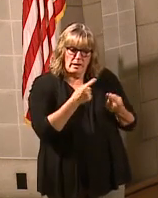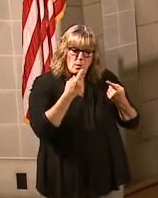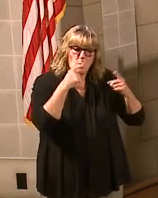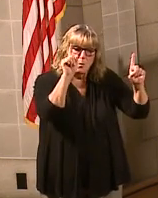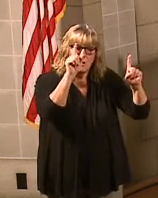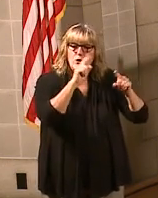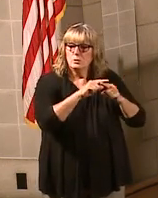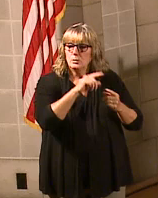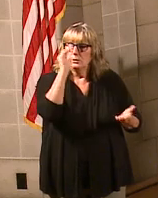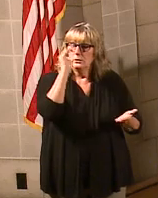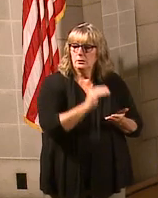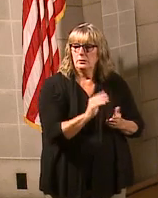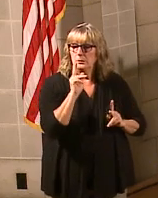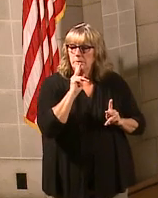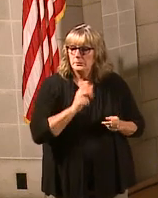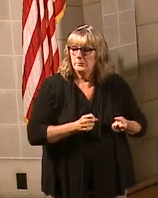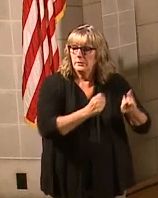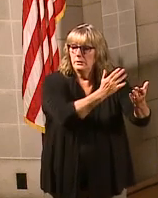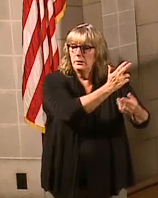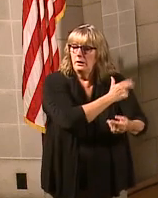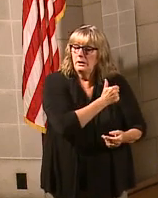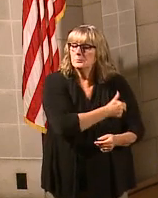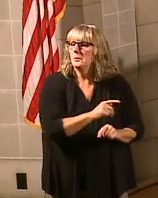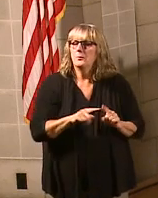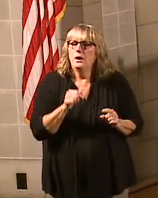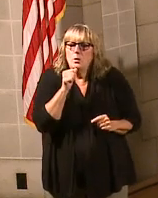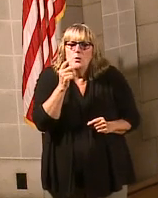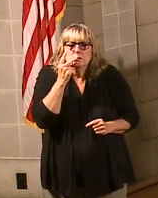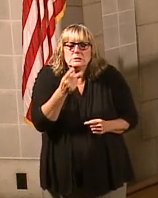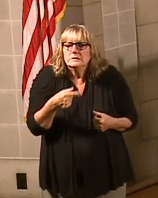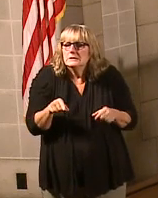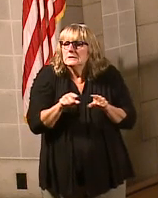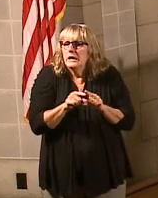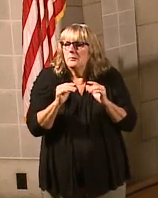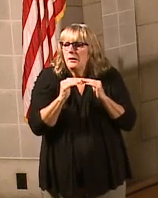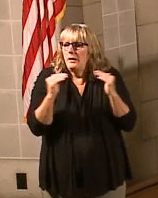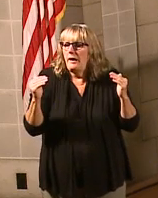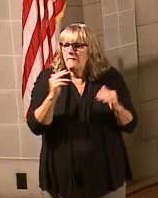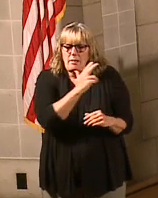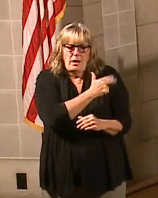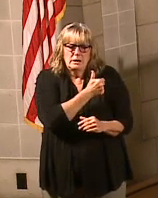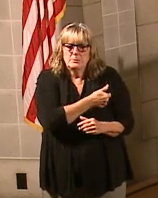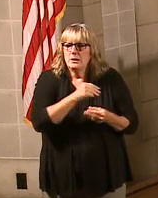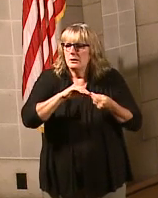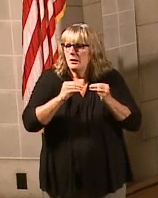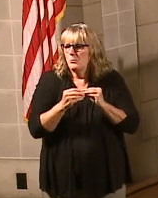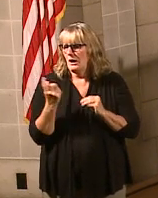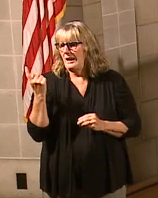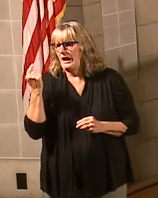MILLION NEBRASKANS HAVE BEEN VACCINATED AND WE KNOW THE VACCINES WORK TO KEEPING PEOPLE